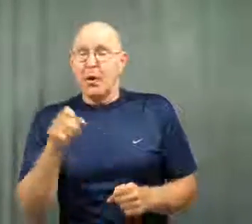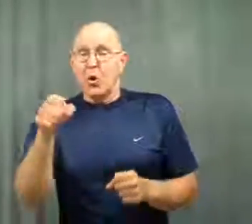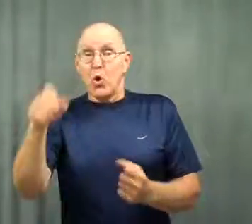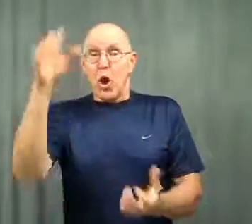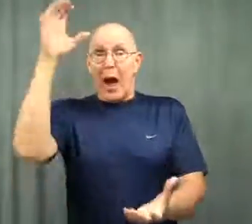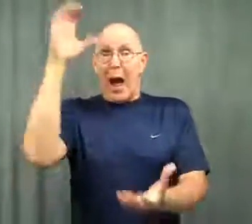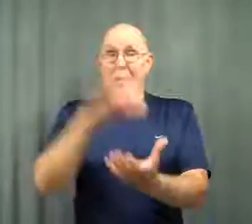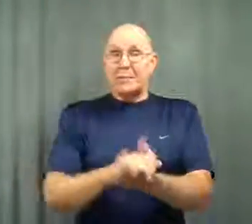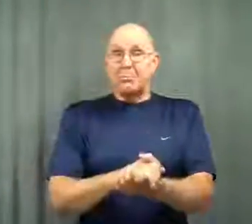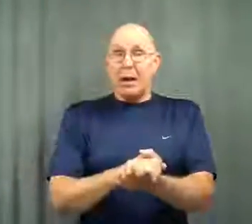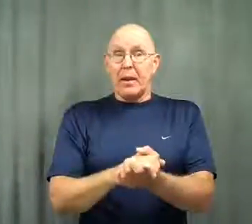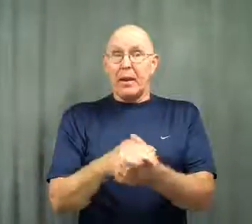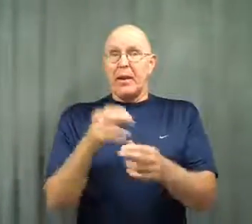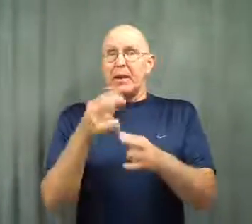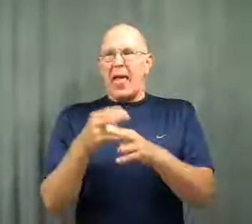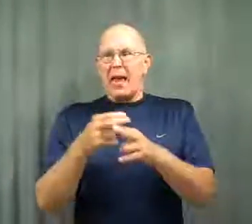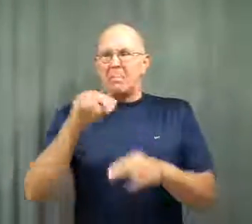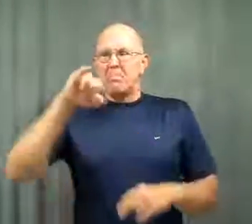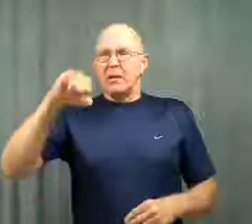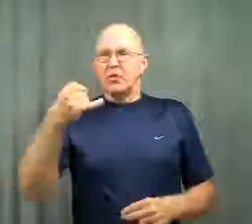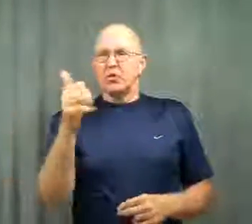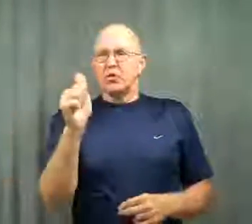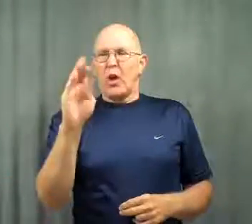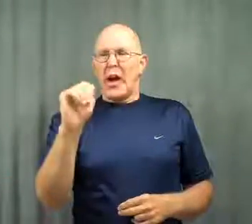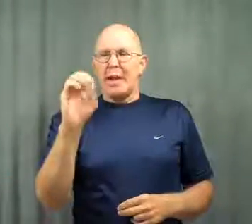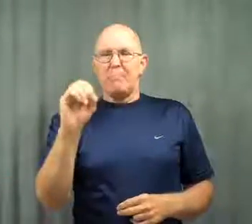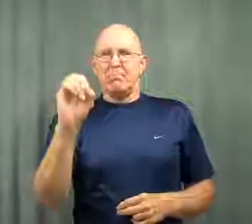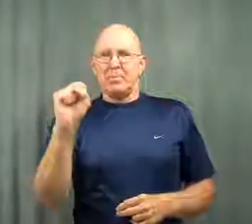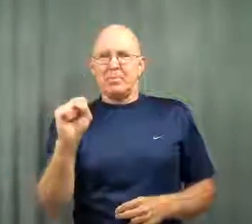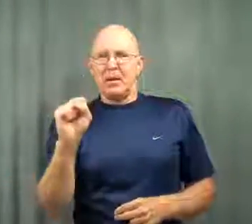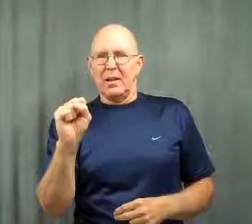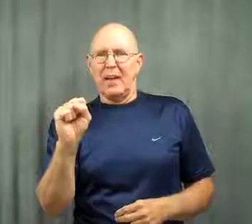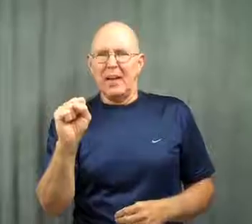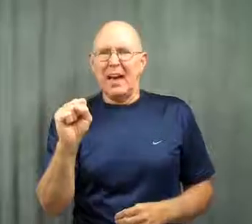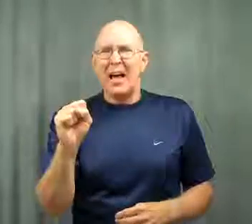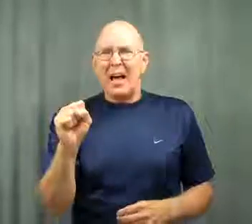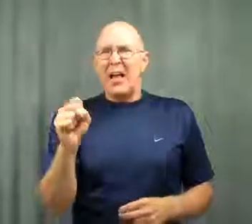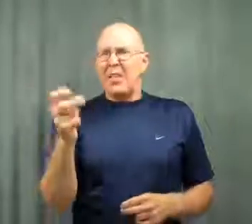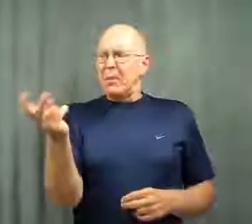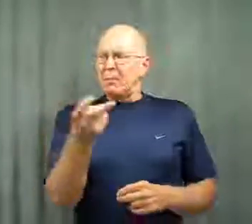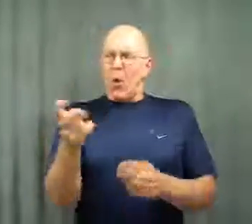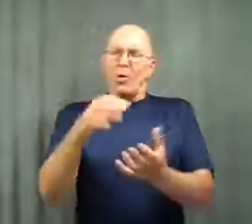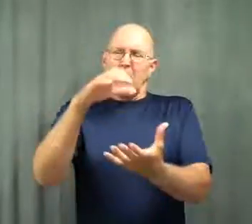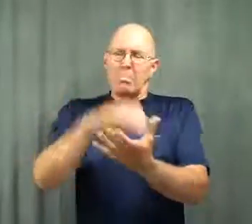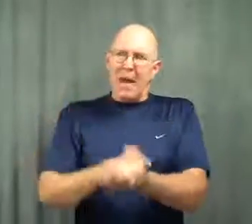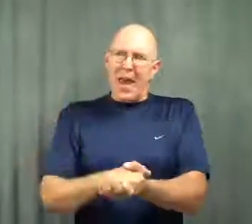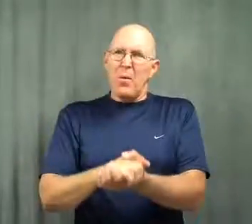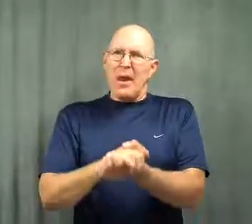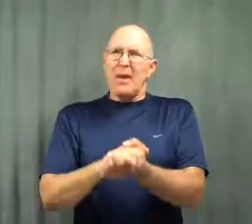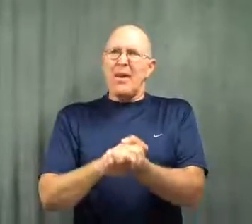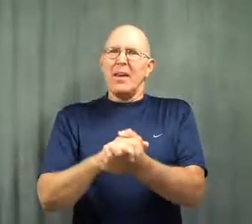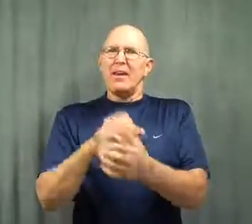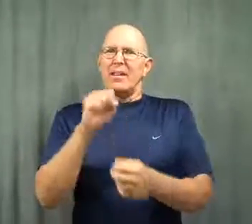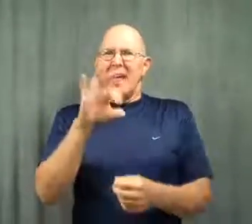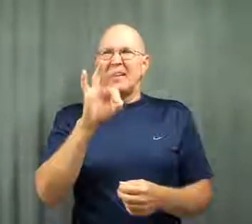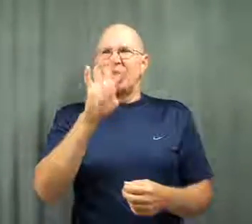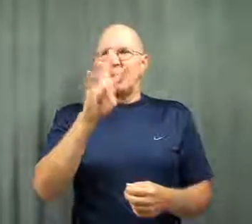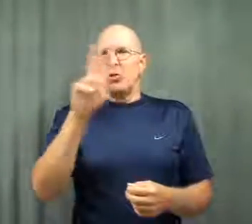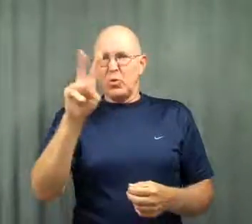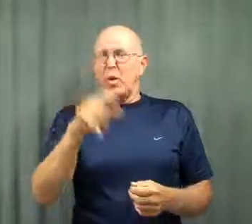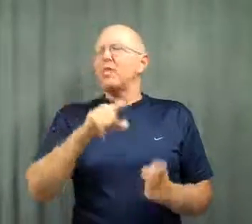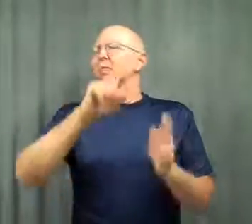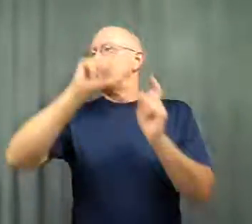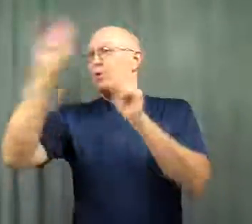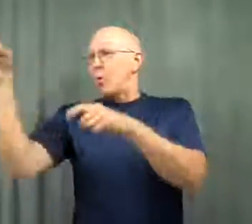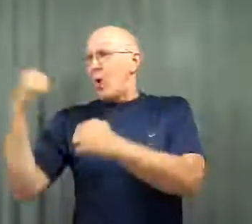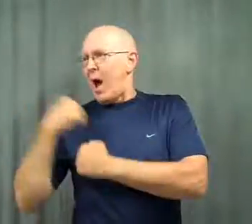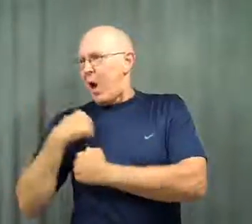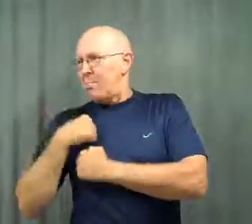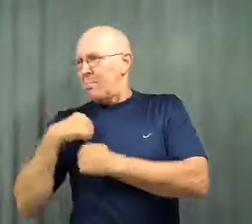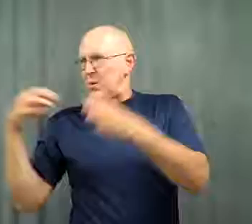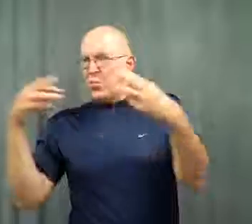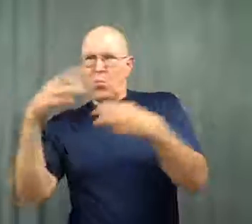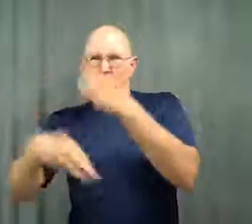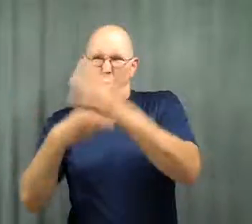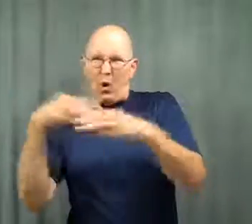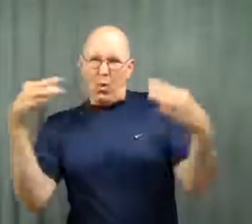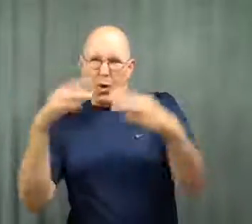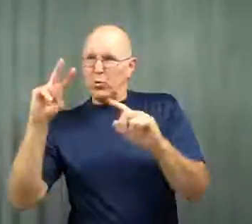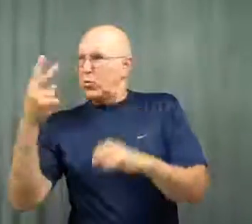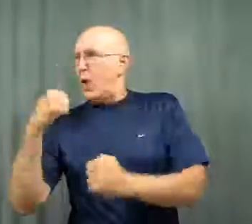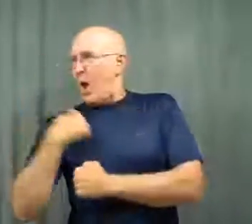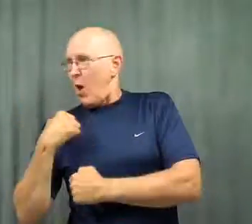She married her husband James in 1942. Then he was in the army during World War II.